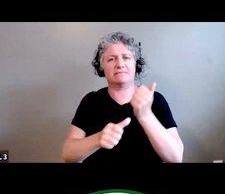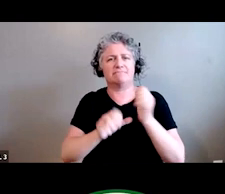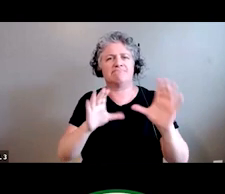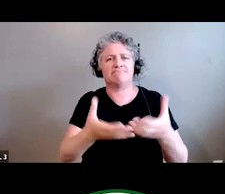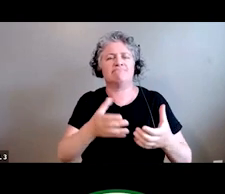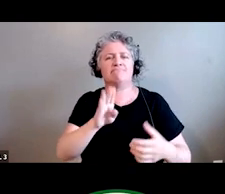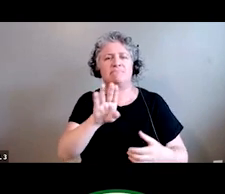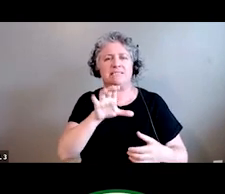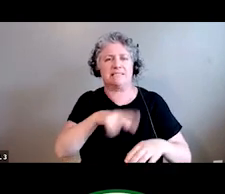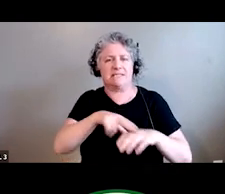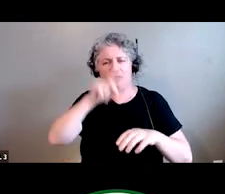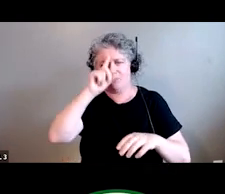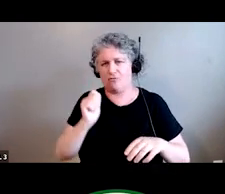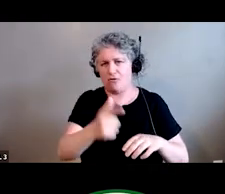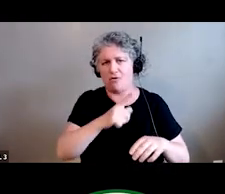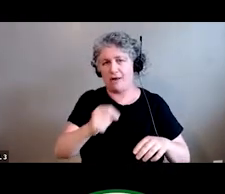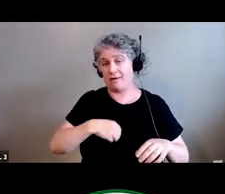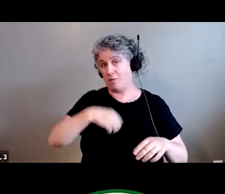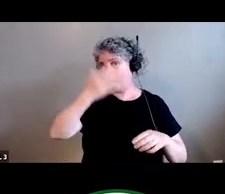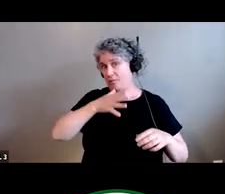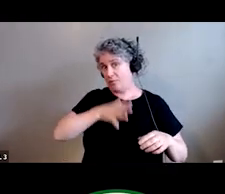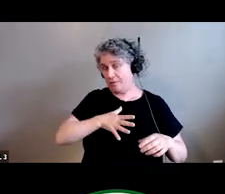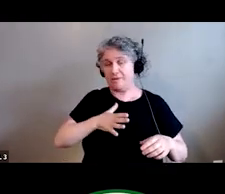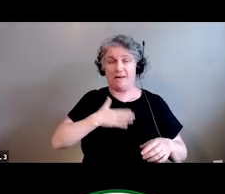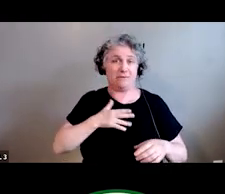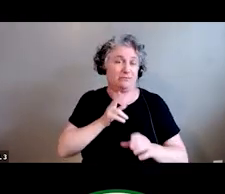of a roadmap for our story, which is going to come in 4 different parts.